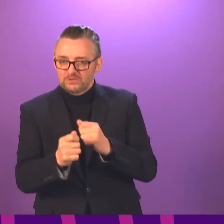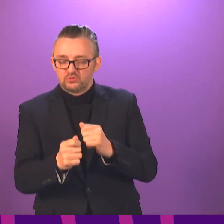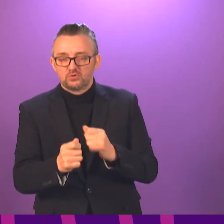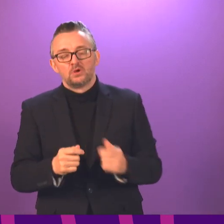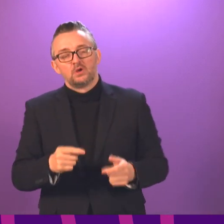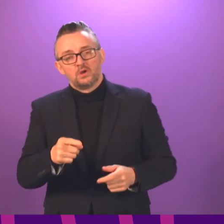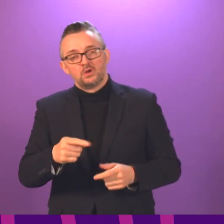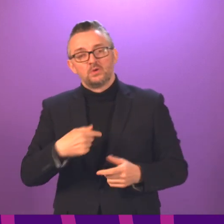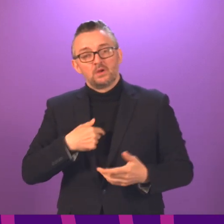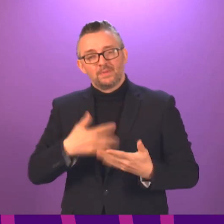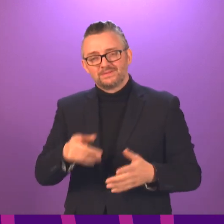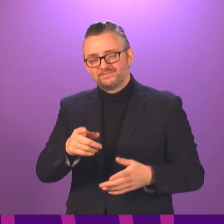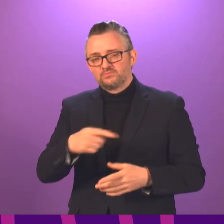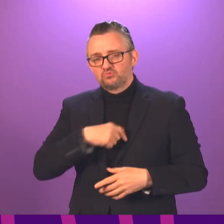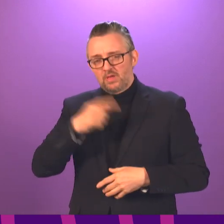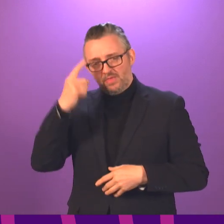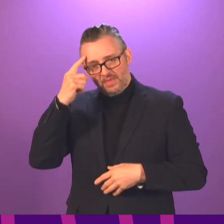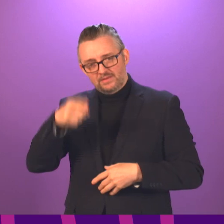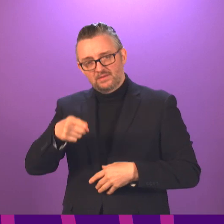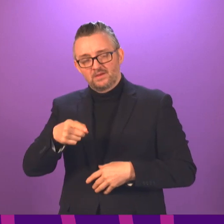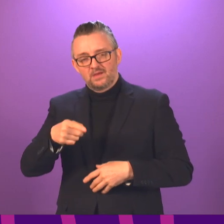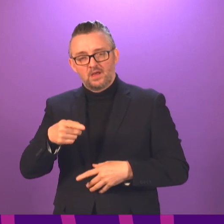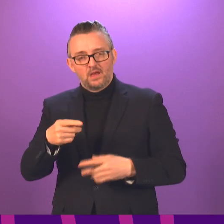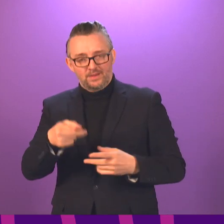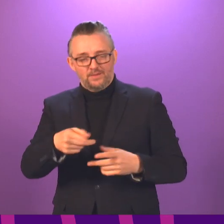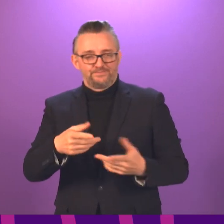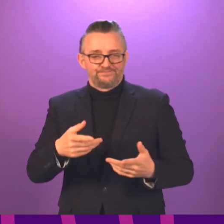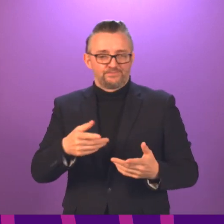Perhaps it was unwise for the First Minister rather to sneer at other Governments for making